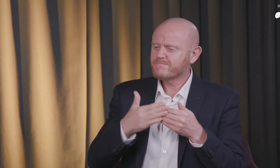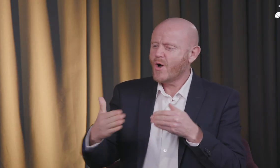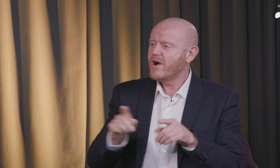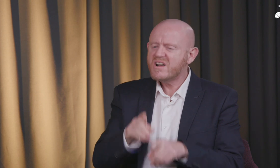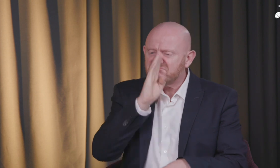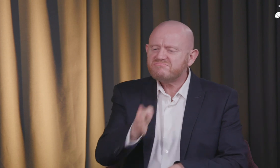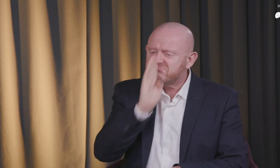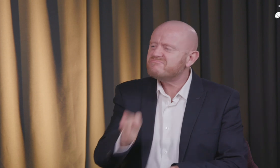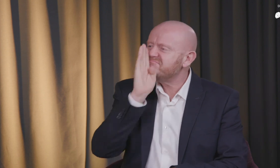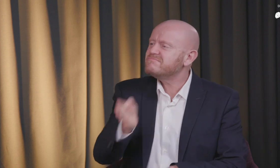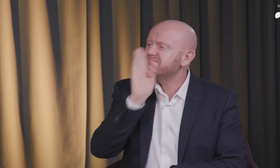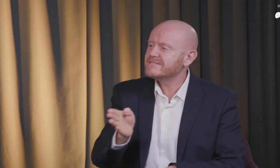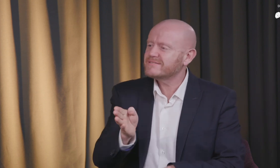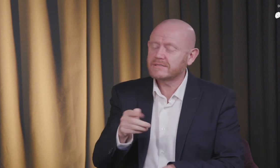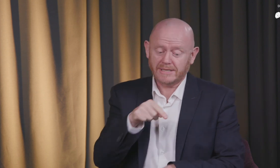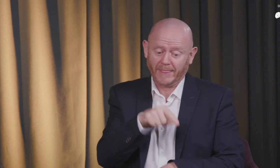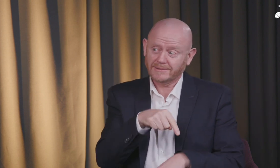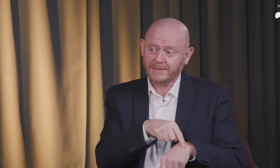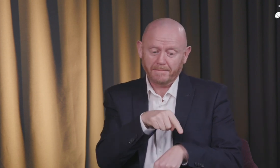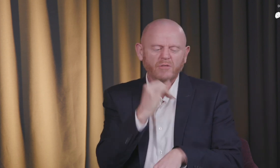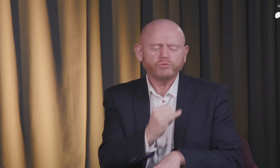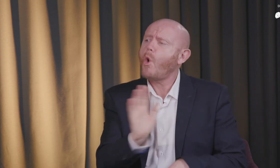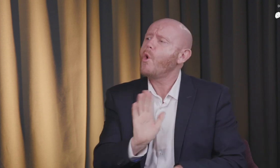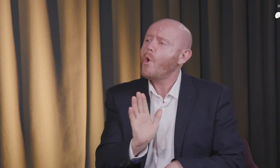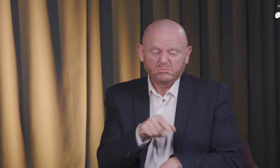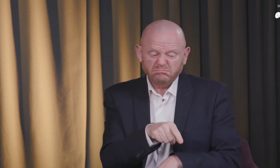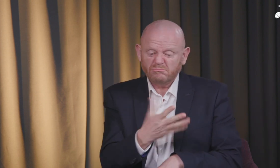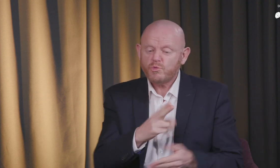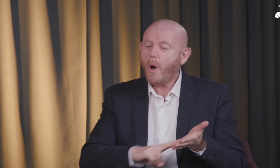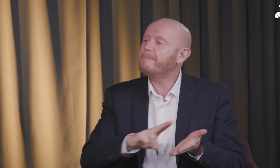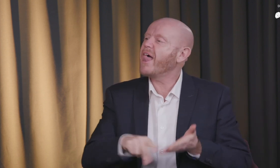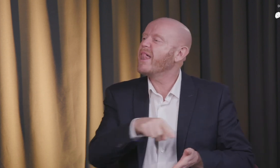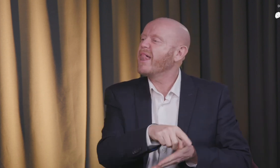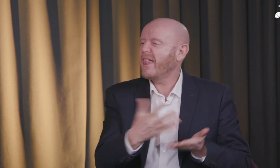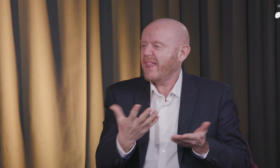I was blunt. It' wasn't wrong, just normal at the time.